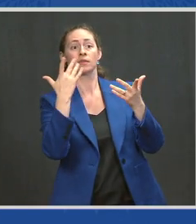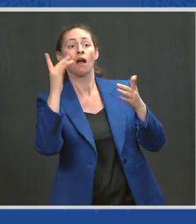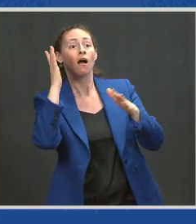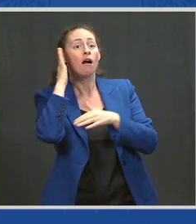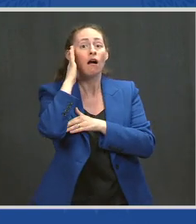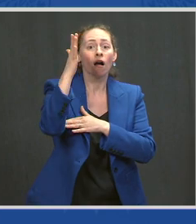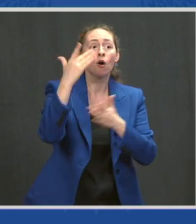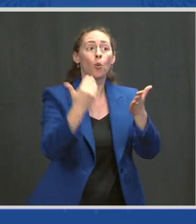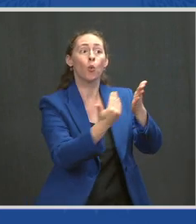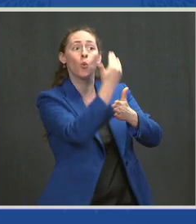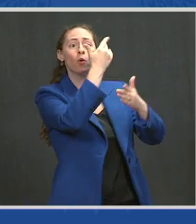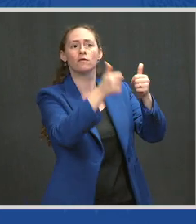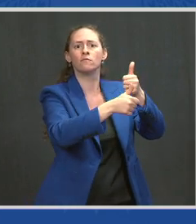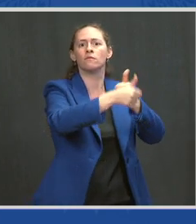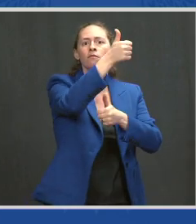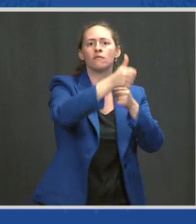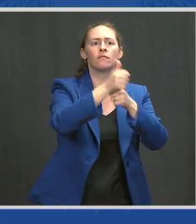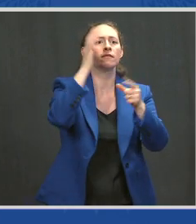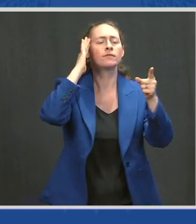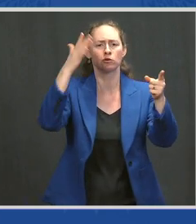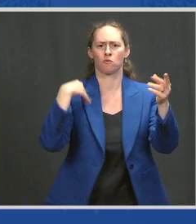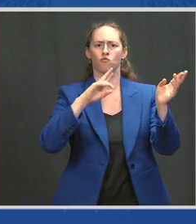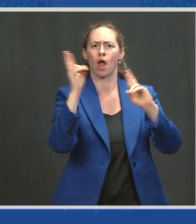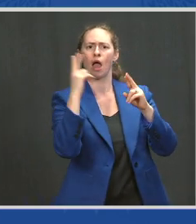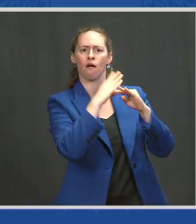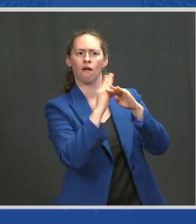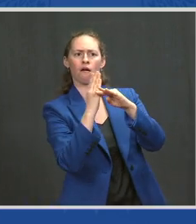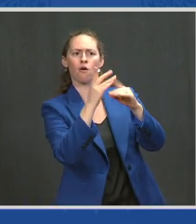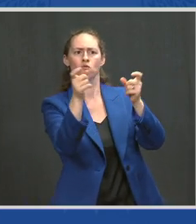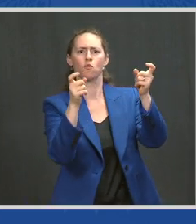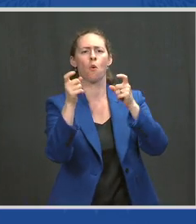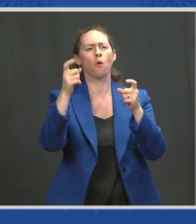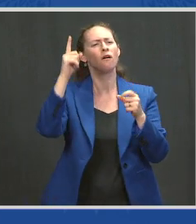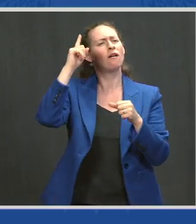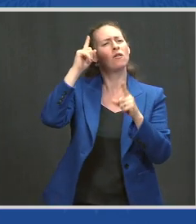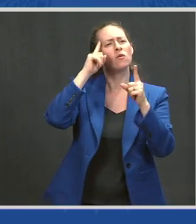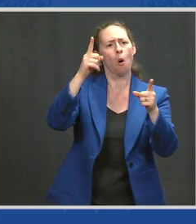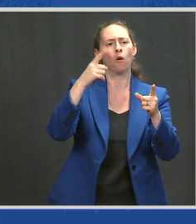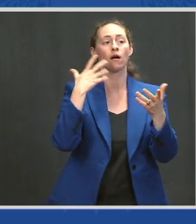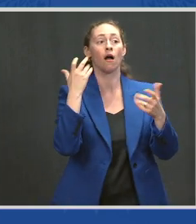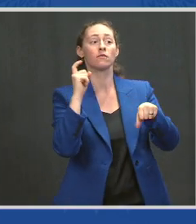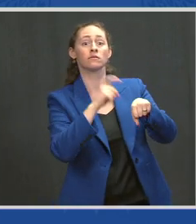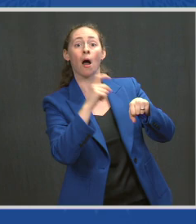now that reduce the times of response, that raise the prospects of accidental war.